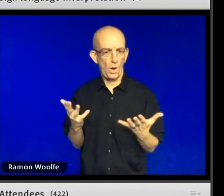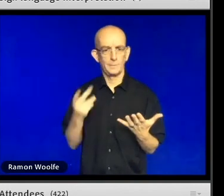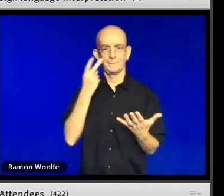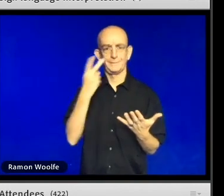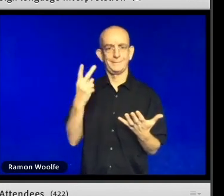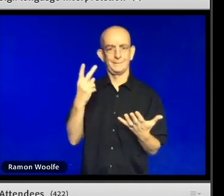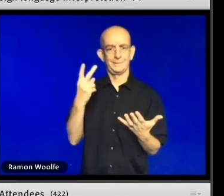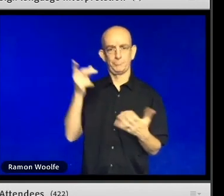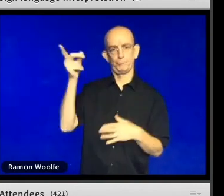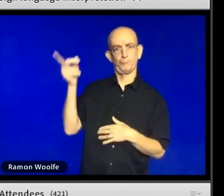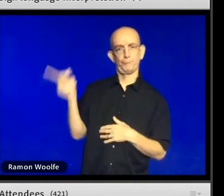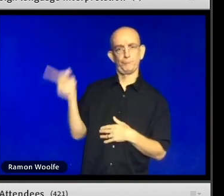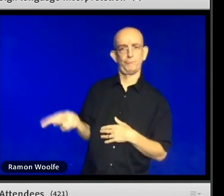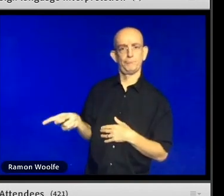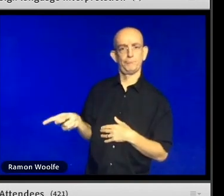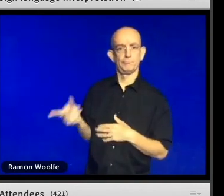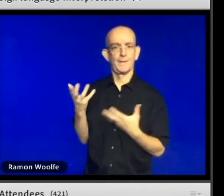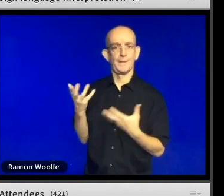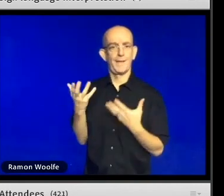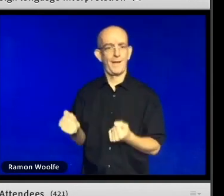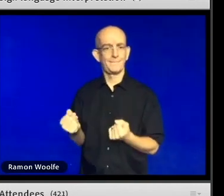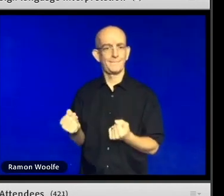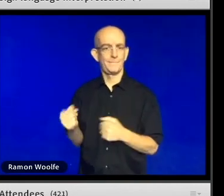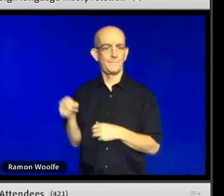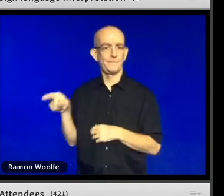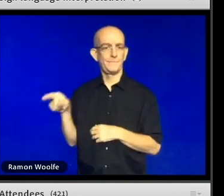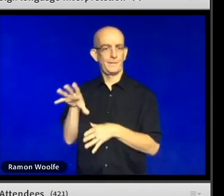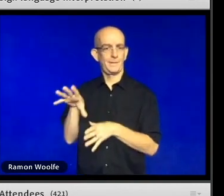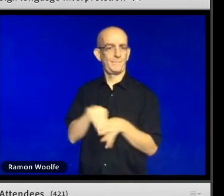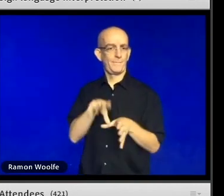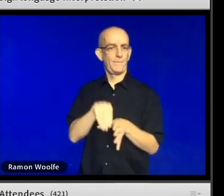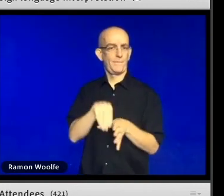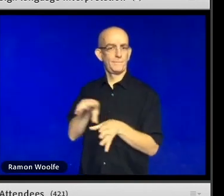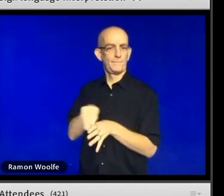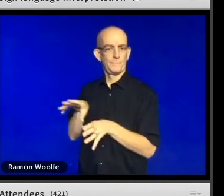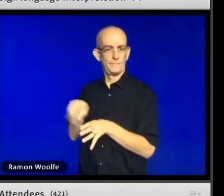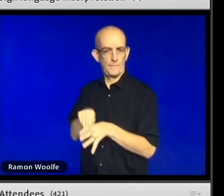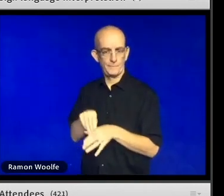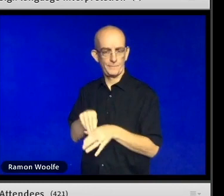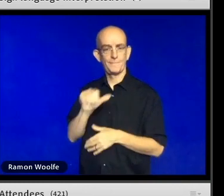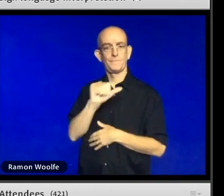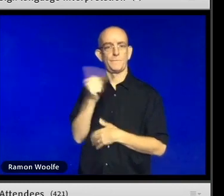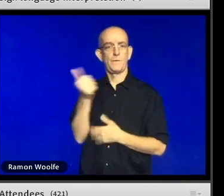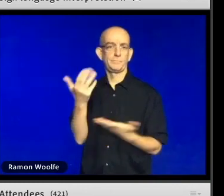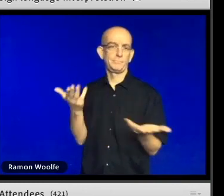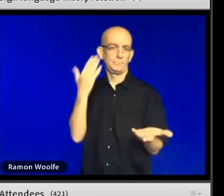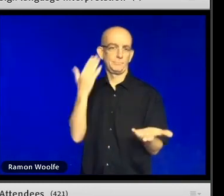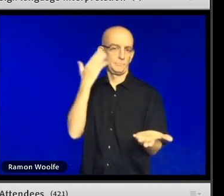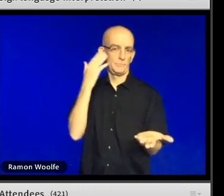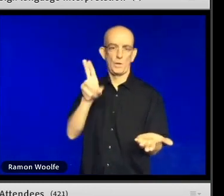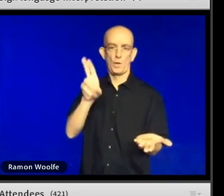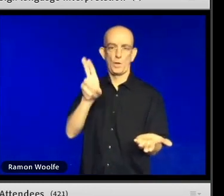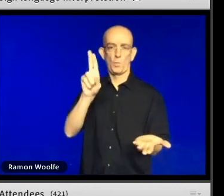data collection, we have first this review and data collection. We elaborated this review